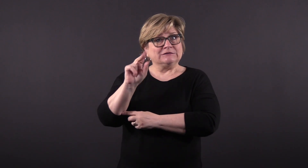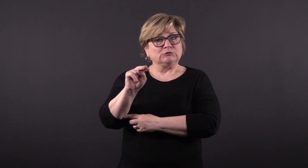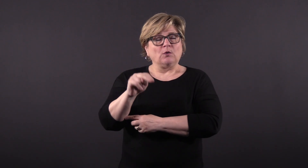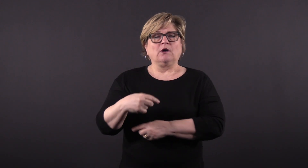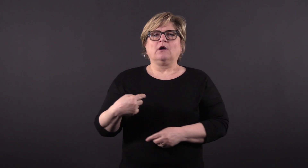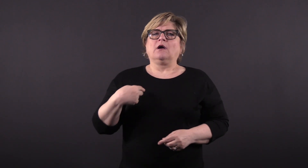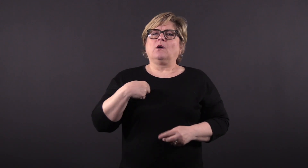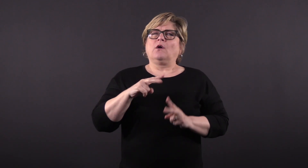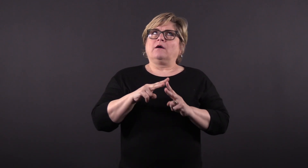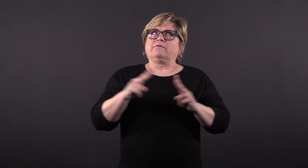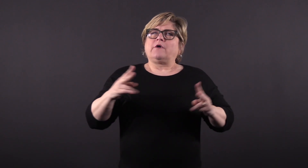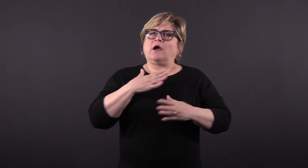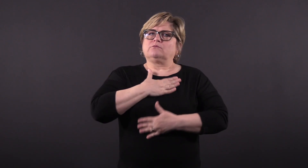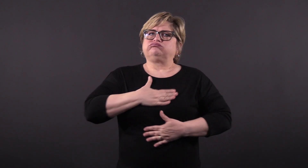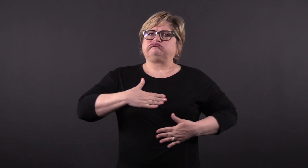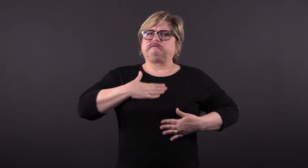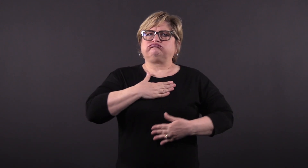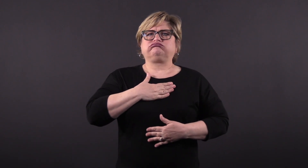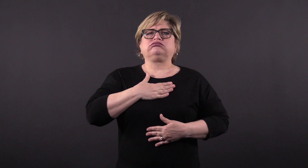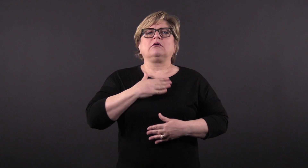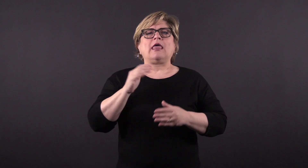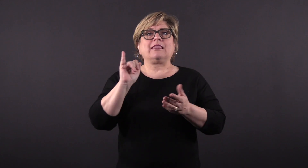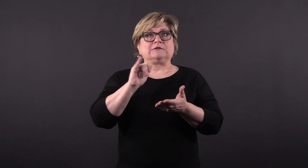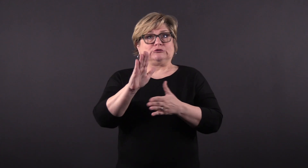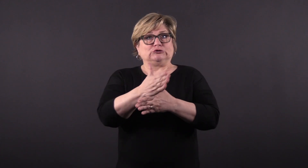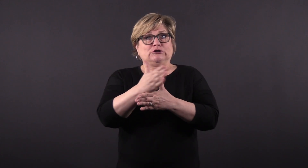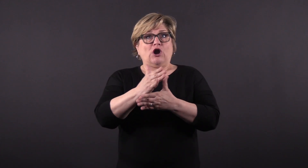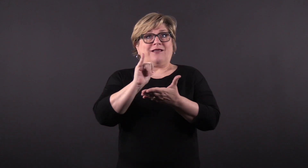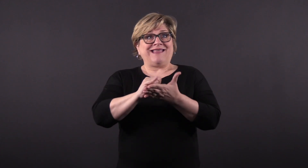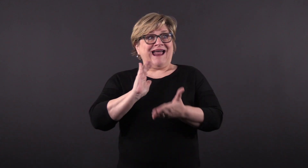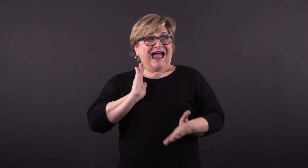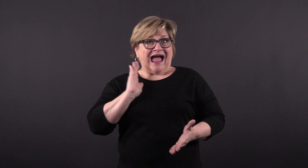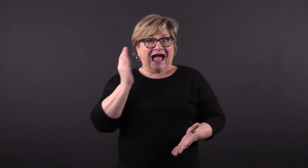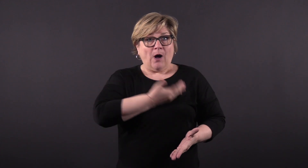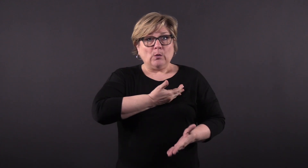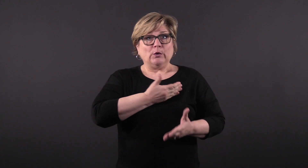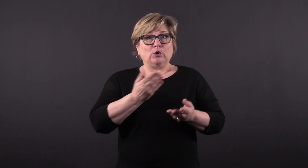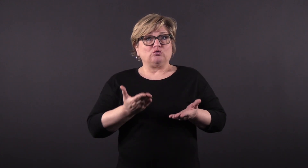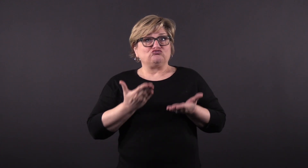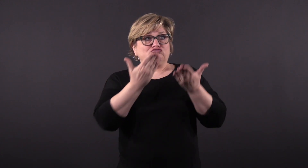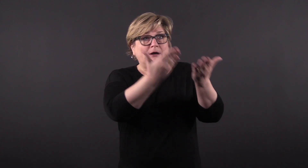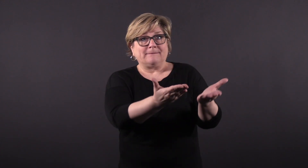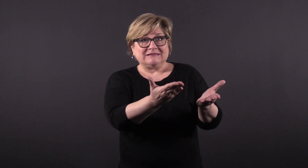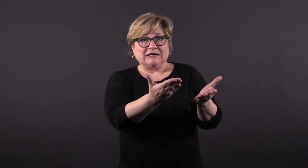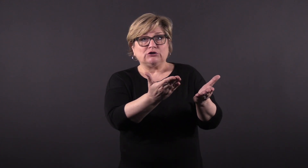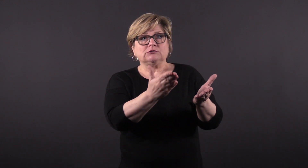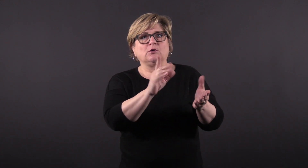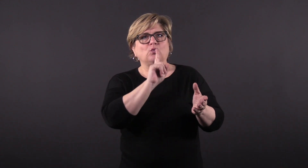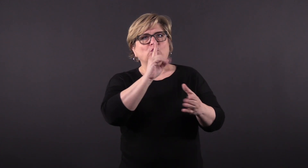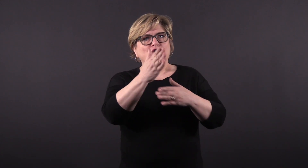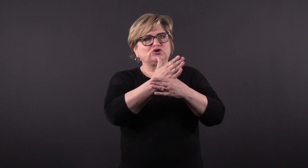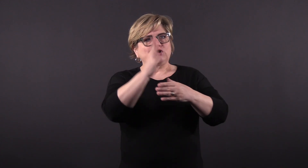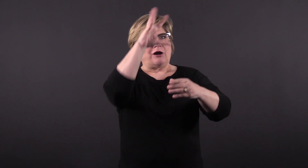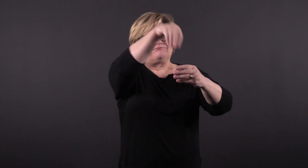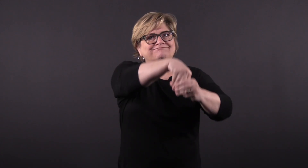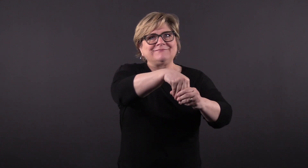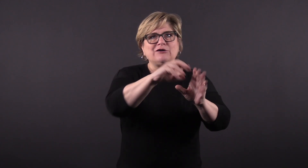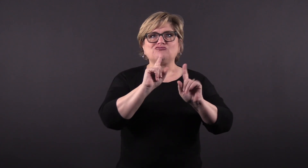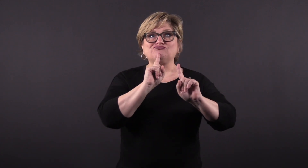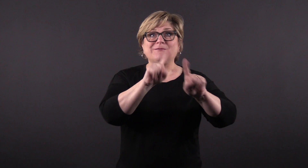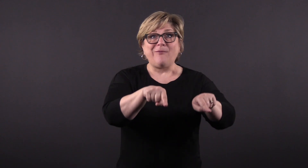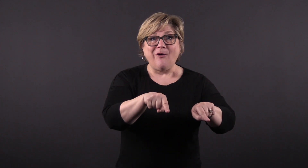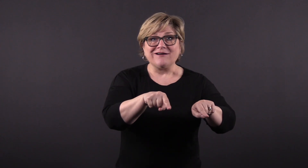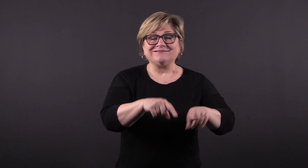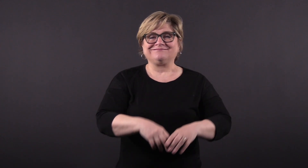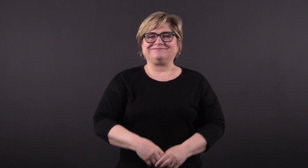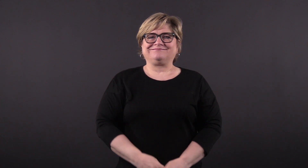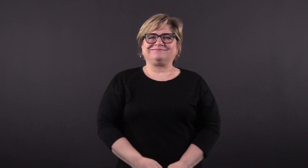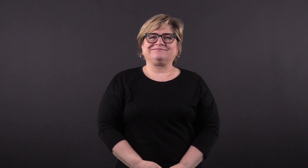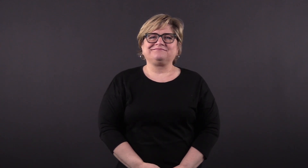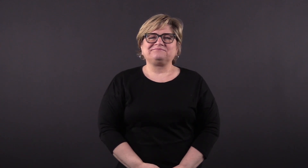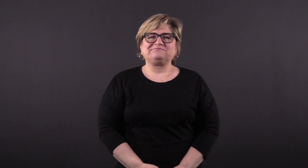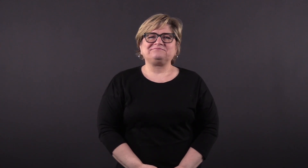Minnesota. We are pleased to share that our recommendations were included in the report.